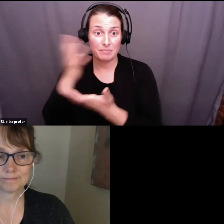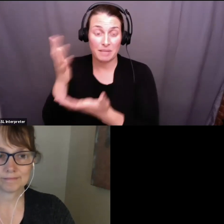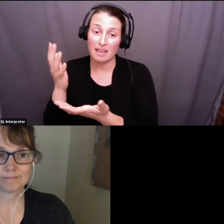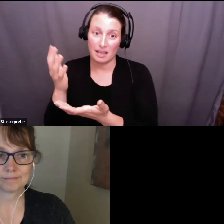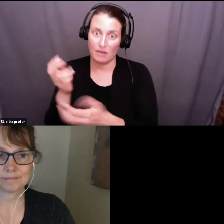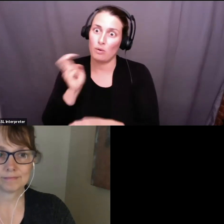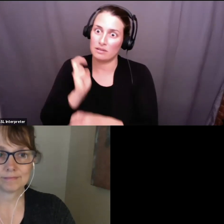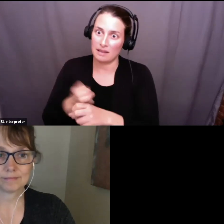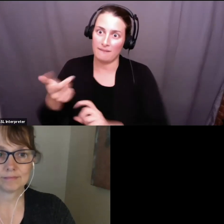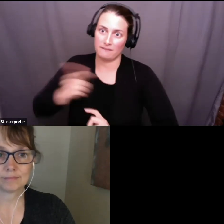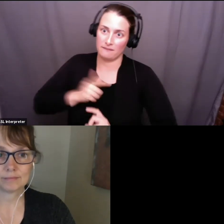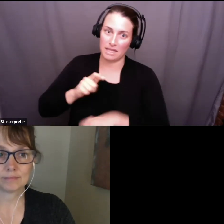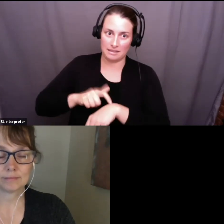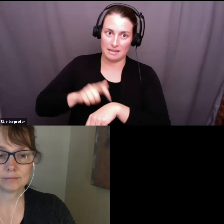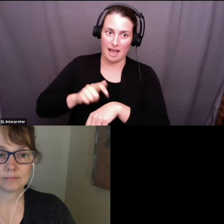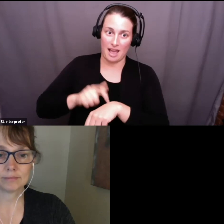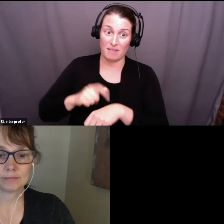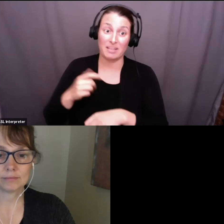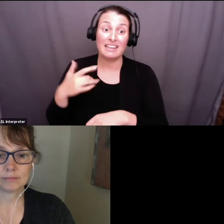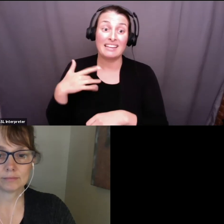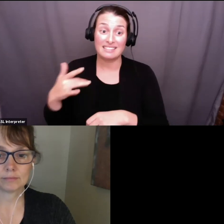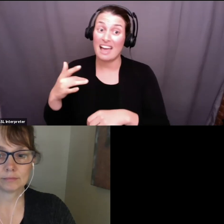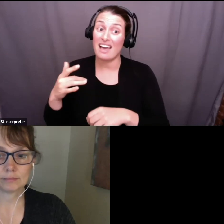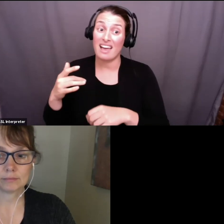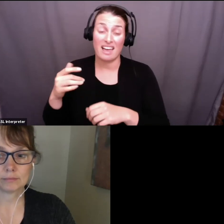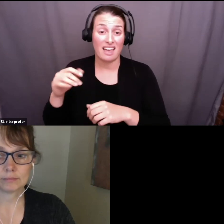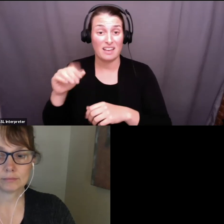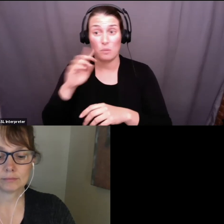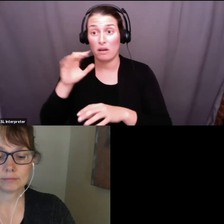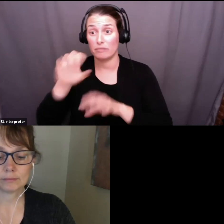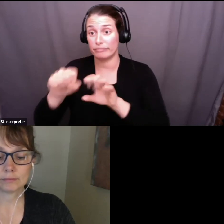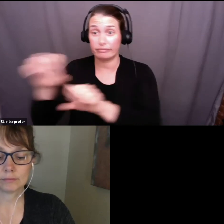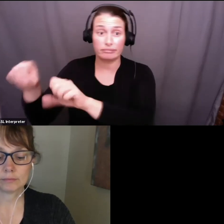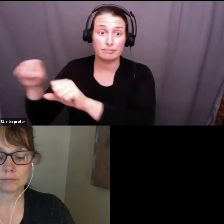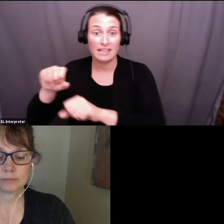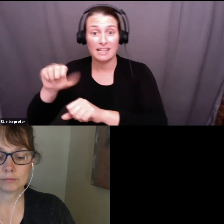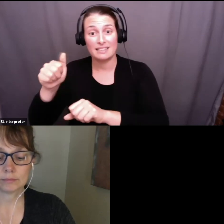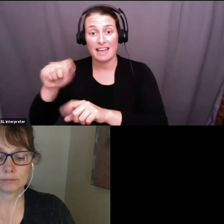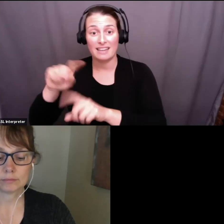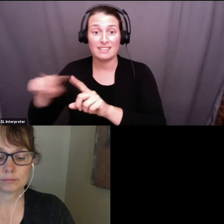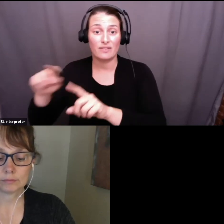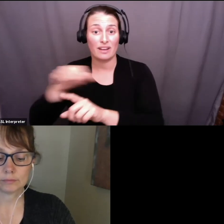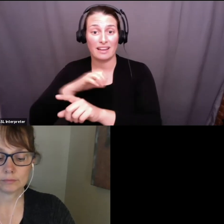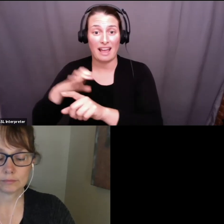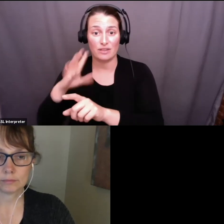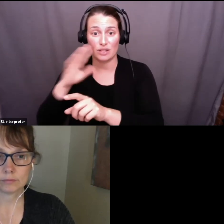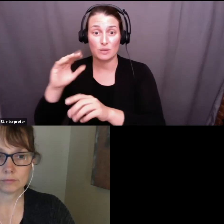not unusual for 10 councilors to speak on everything that comes up, so we get our 30-60